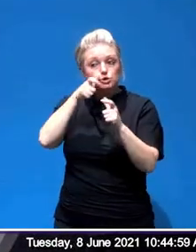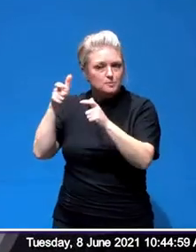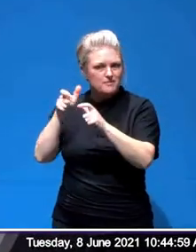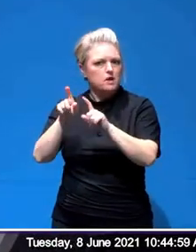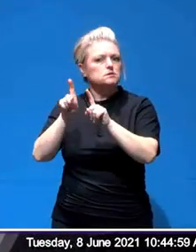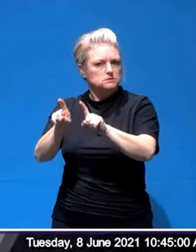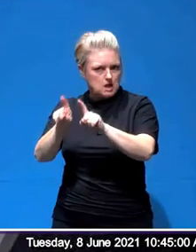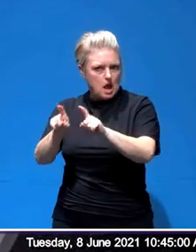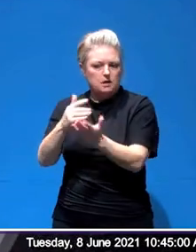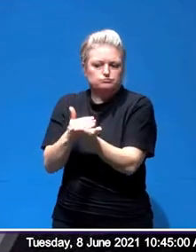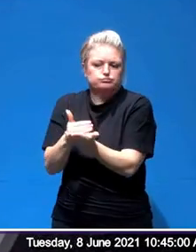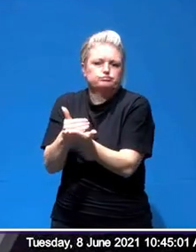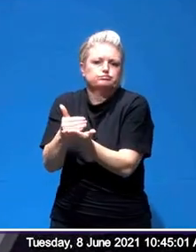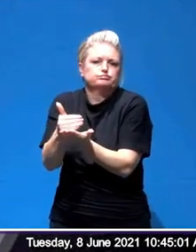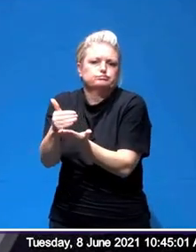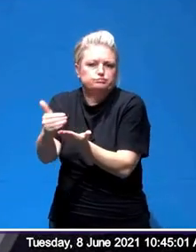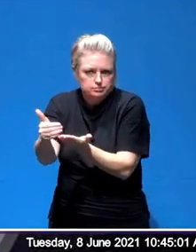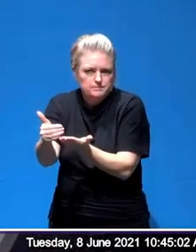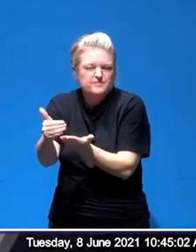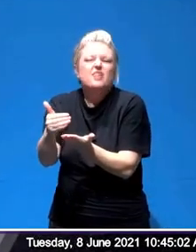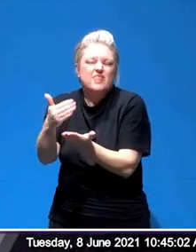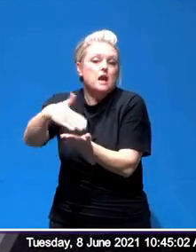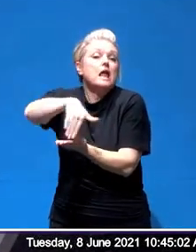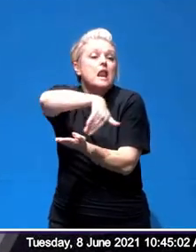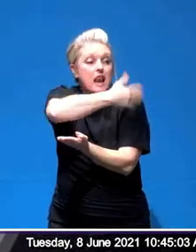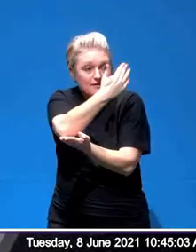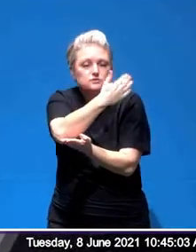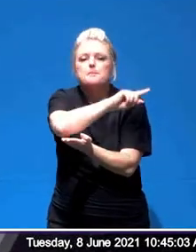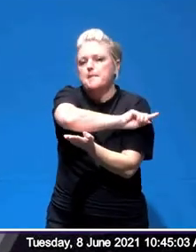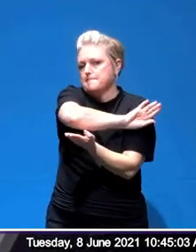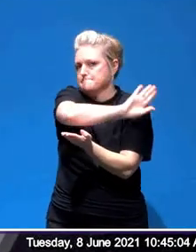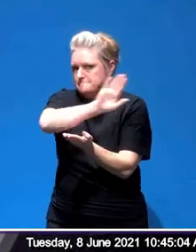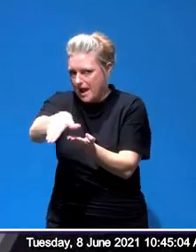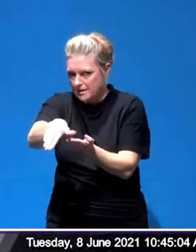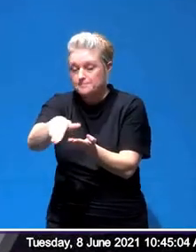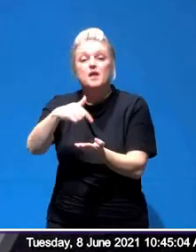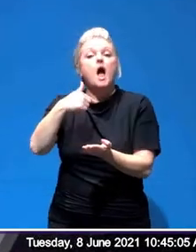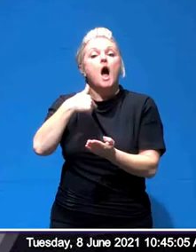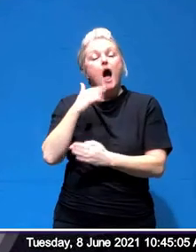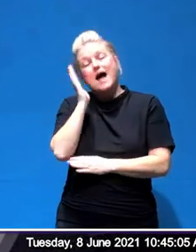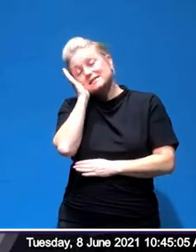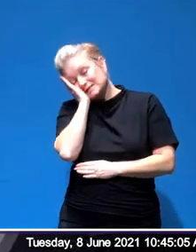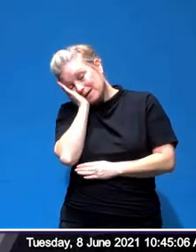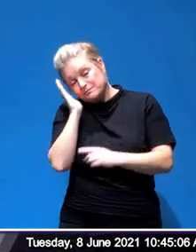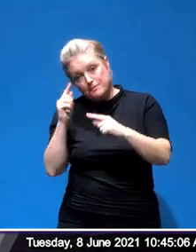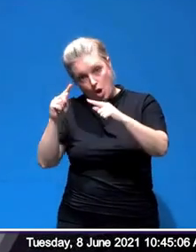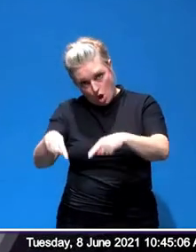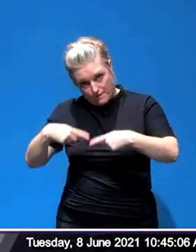He came back that night to see how Daniel was going. I stayed overnight at the hospital with Daniel.